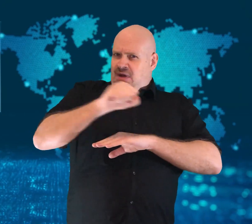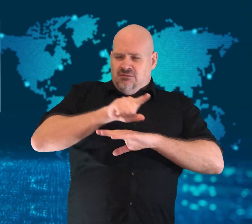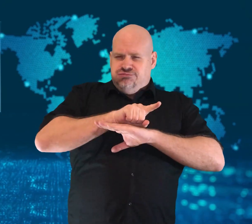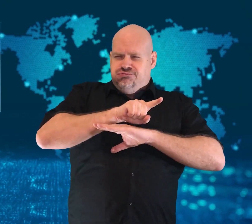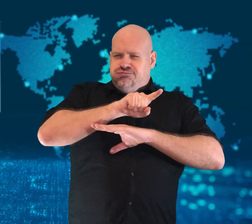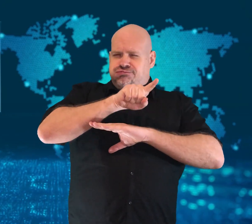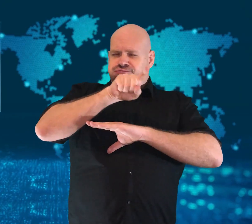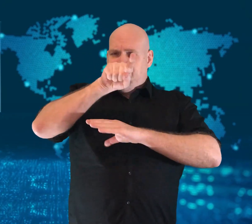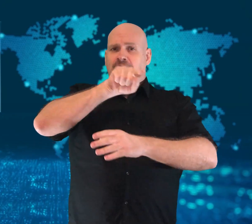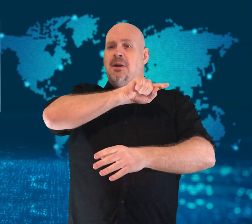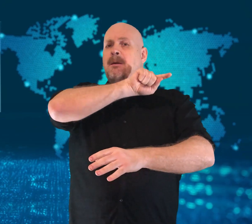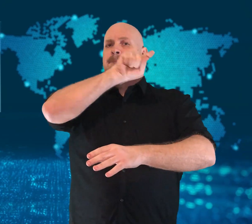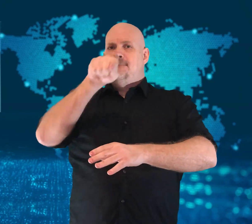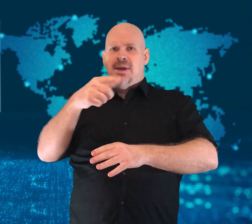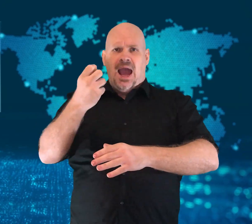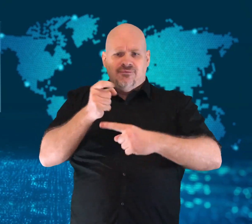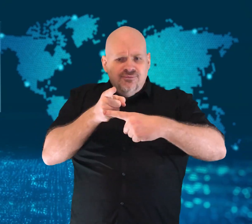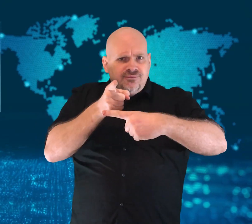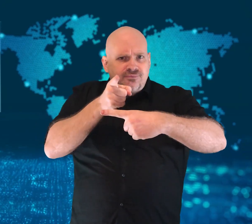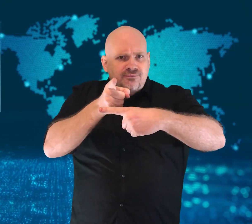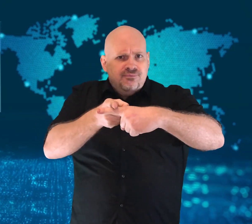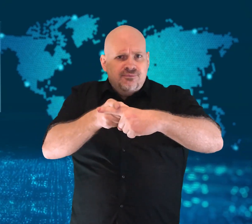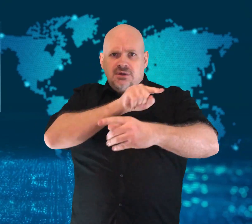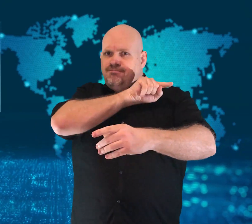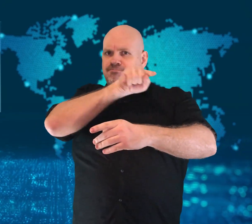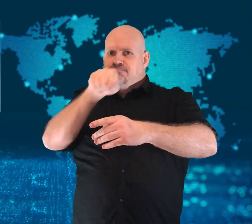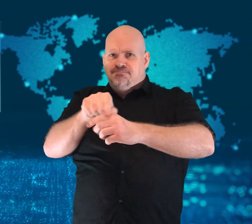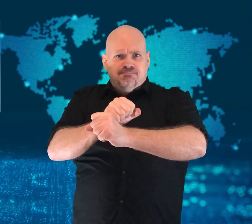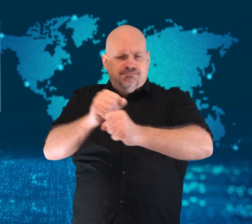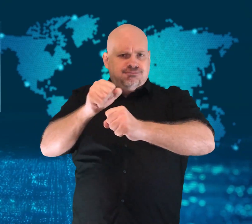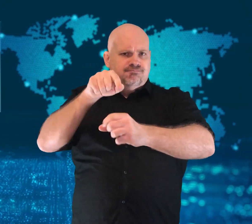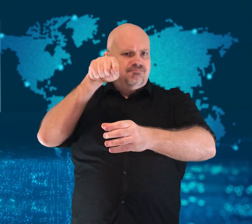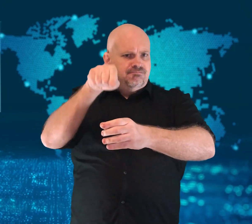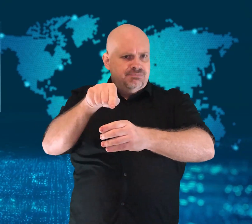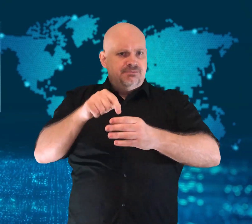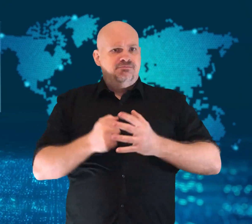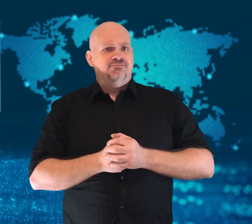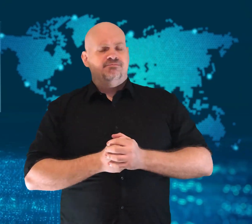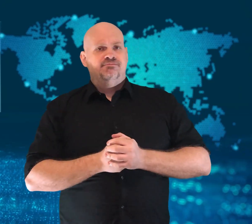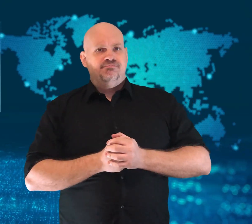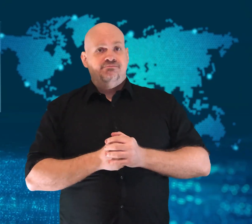hypersonic missile that hit its set target.